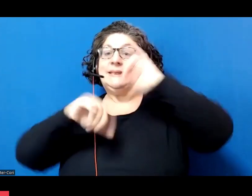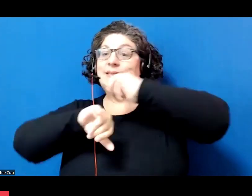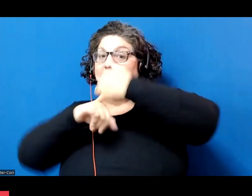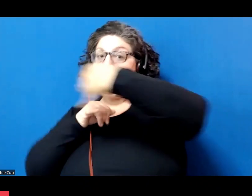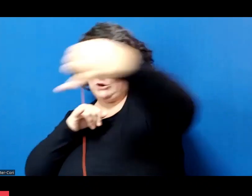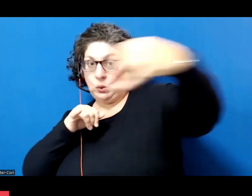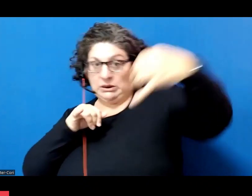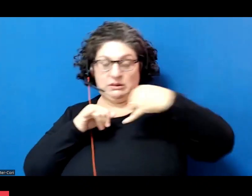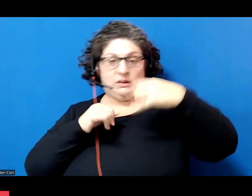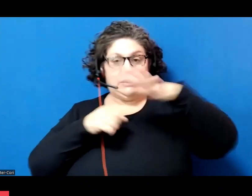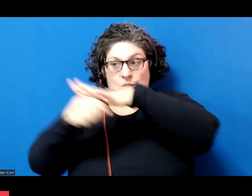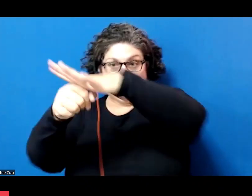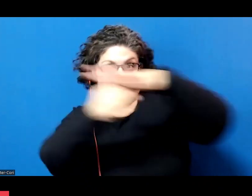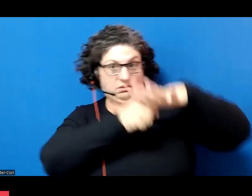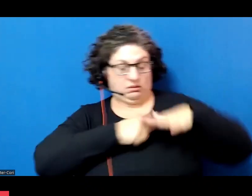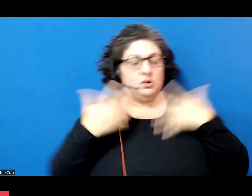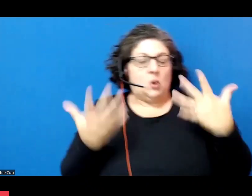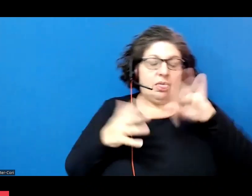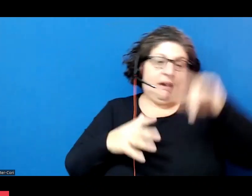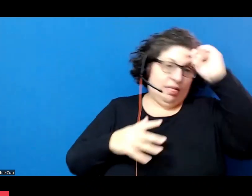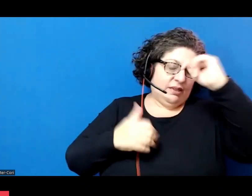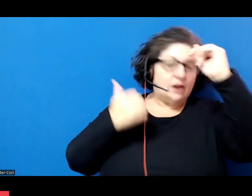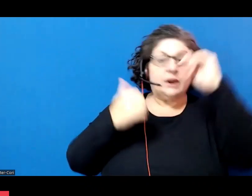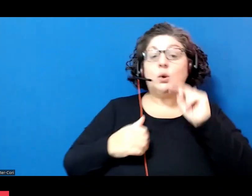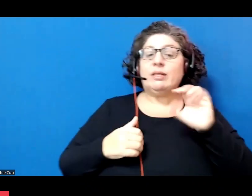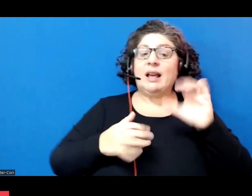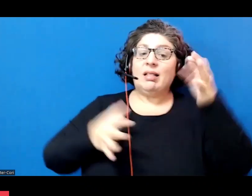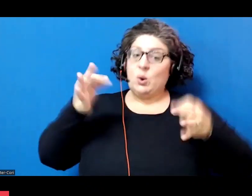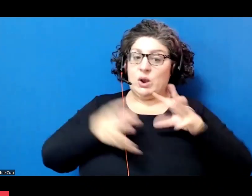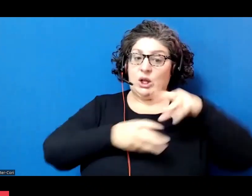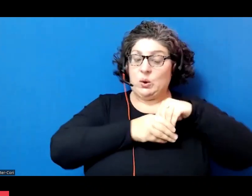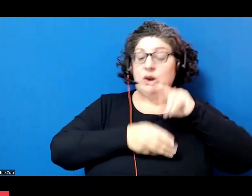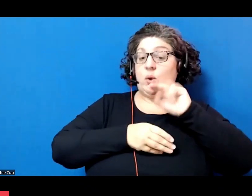So under that theory, the North Carolina courts, including the North Carolina Supreme Court